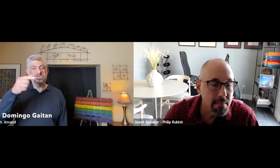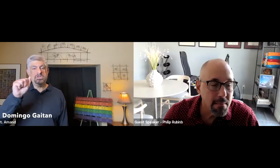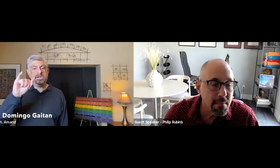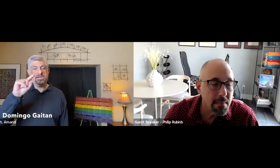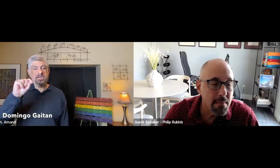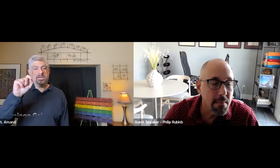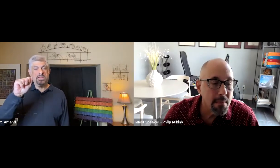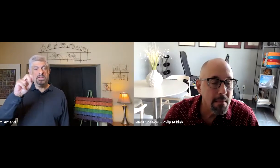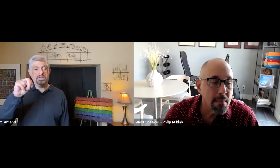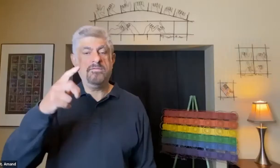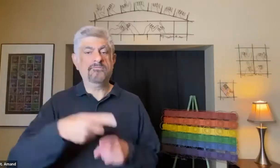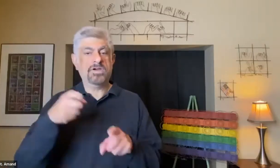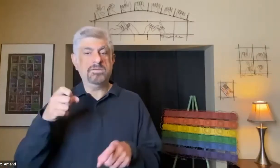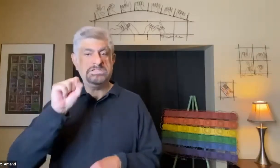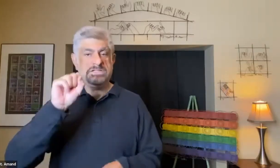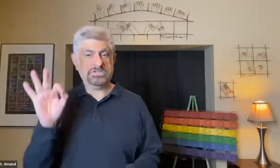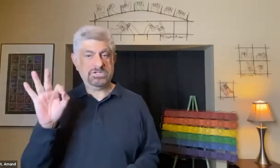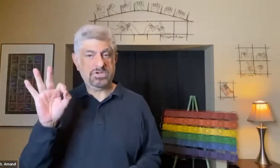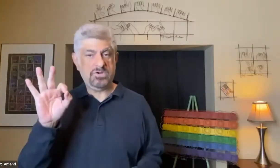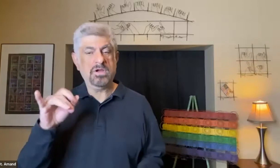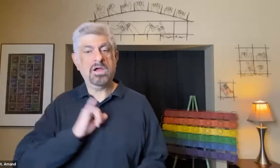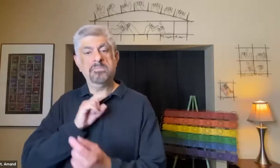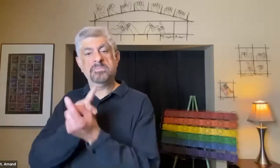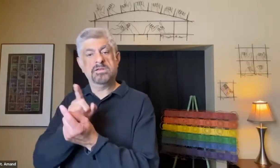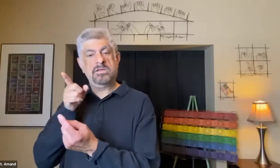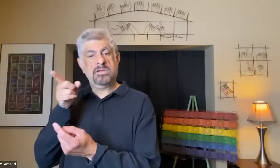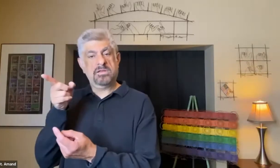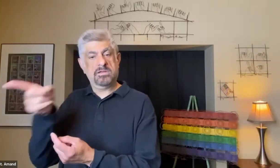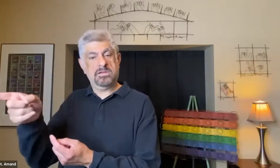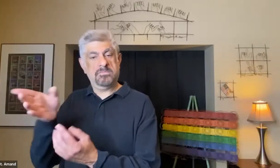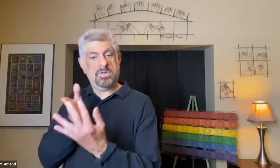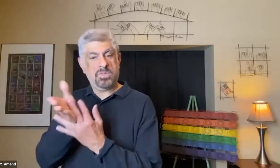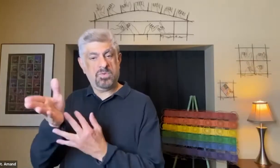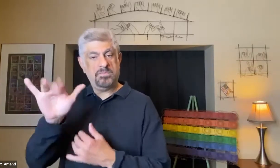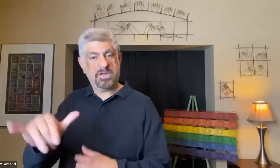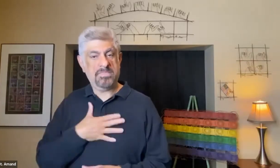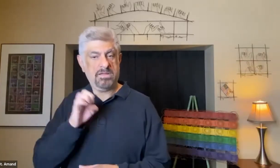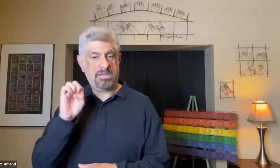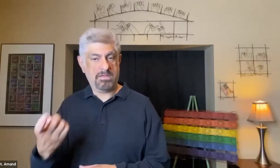Domingo: Hi. My name is Domingo Gaitan, and I am from San Francisco.